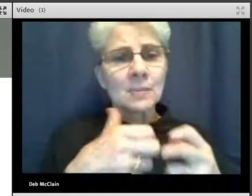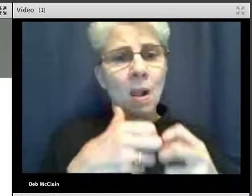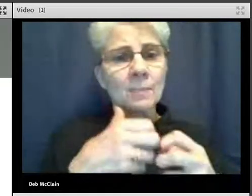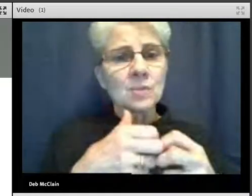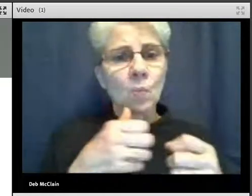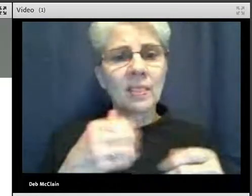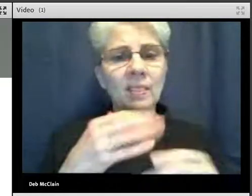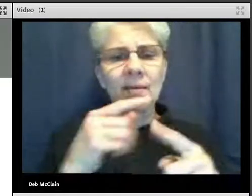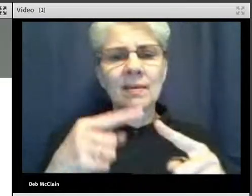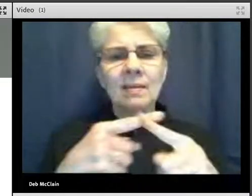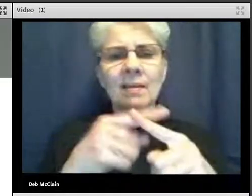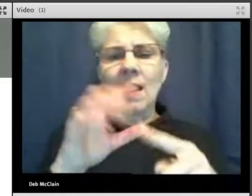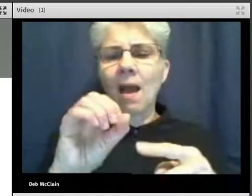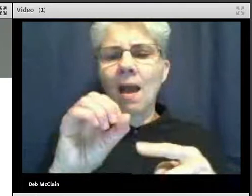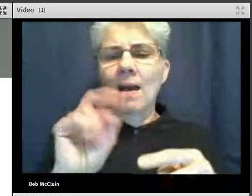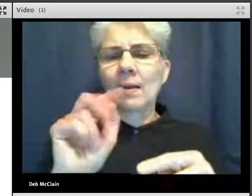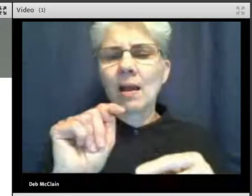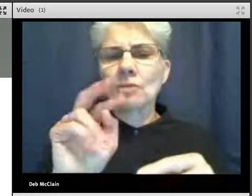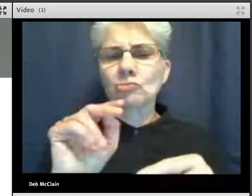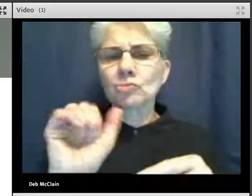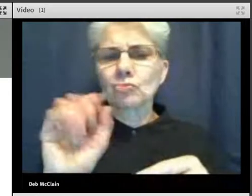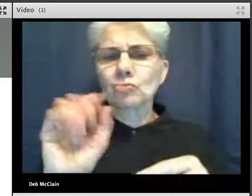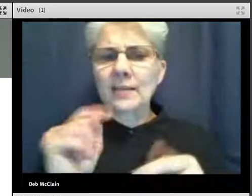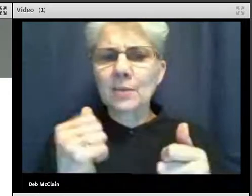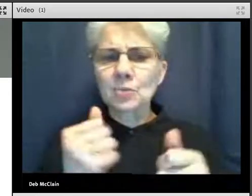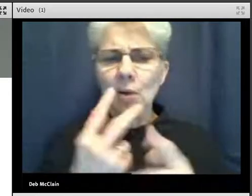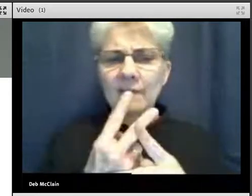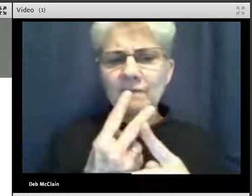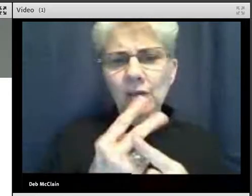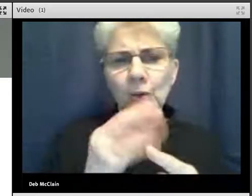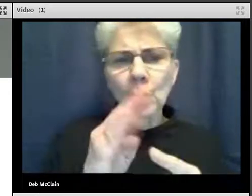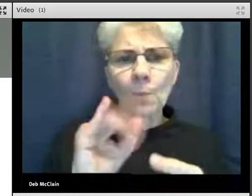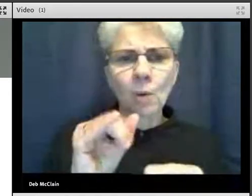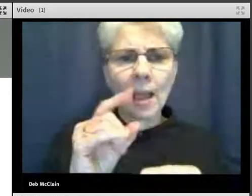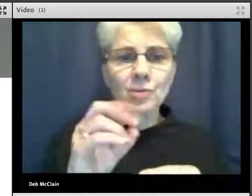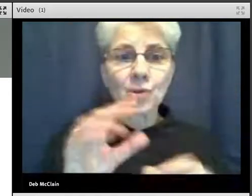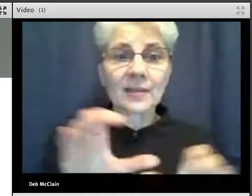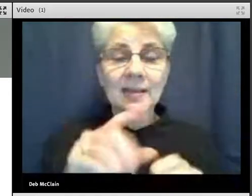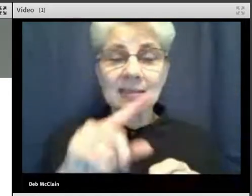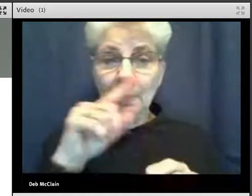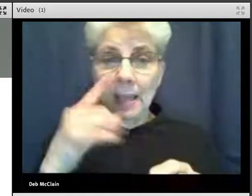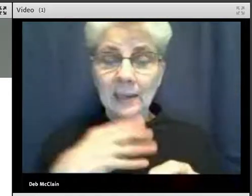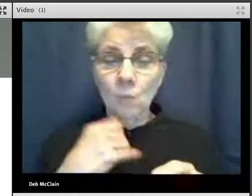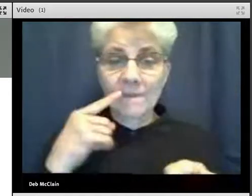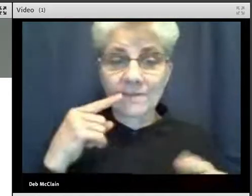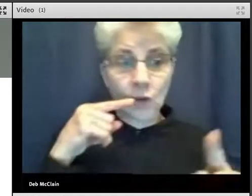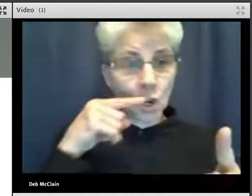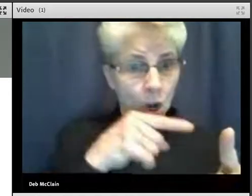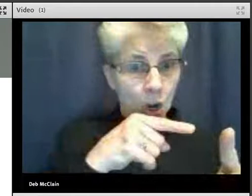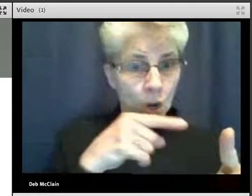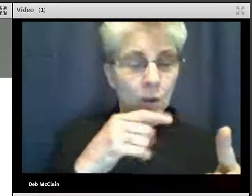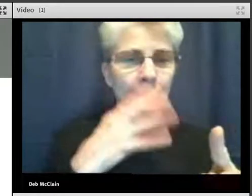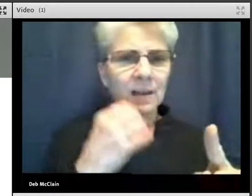that has a lot of trouble with contrast. And she was actually -- we were working on trying to find a browser that does black and white for her